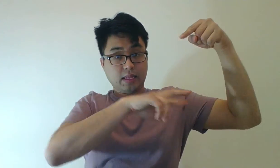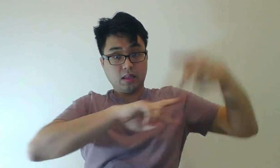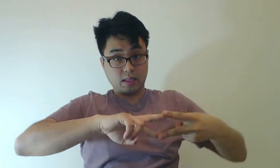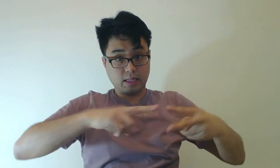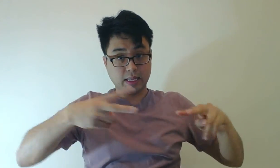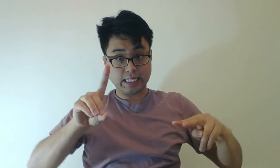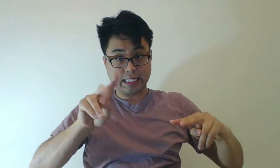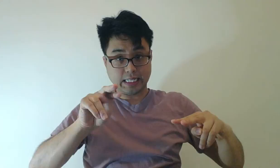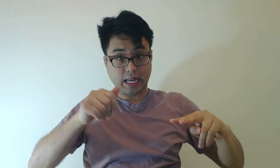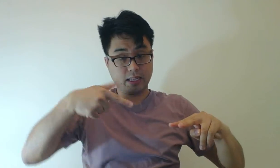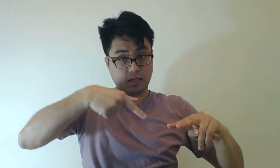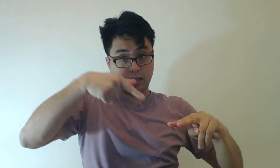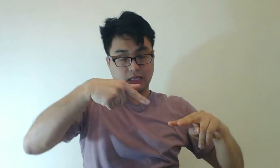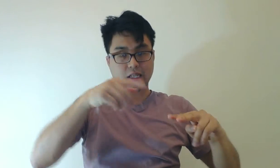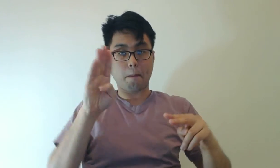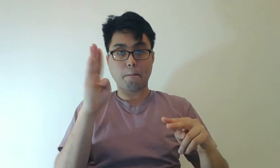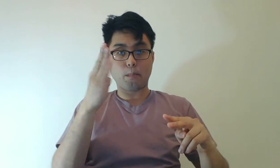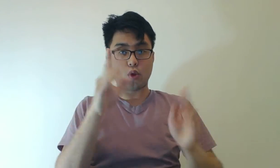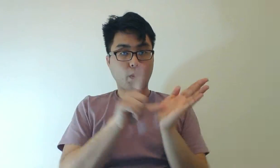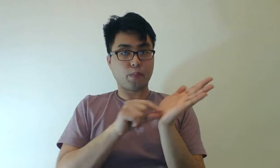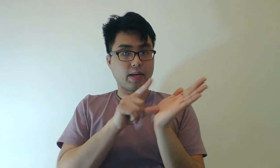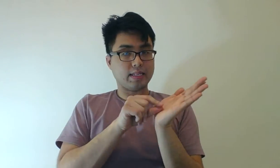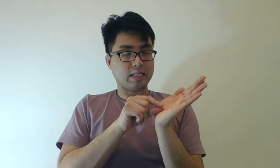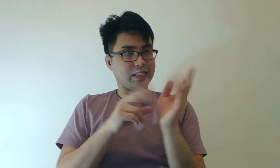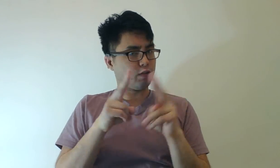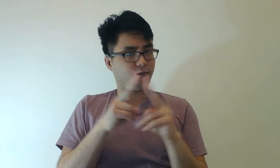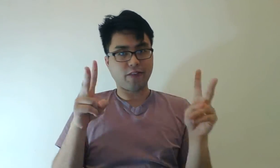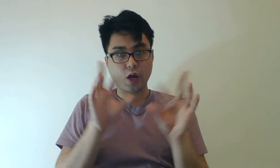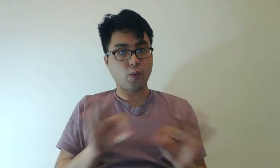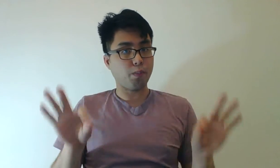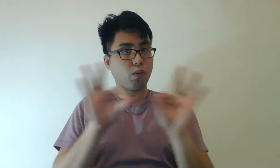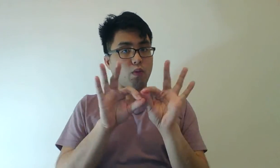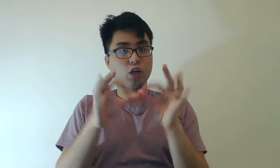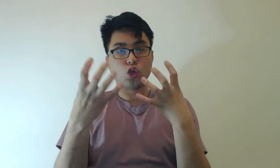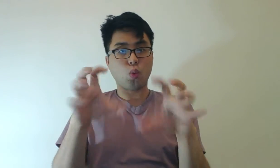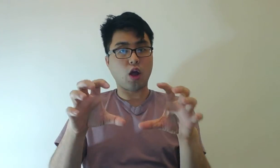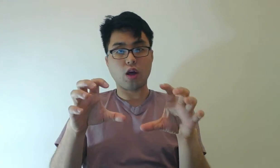This DNA helix is the blueprint, very important